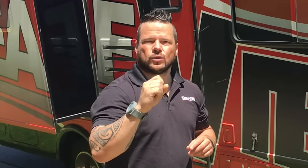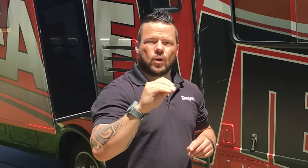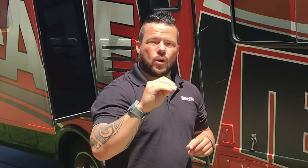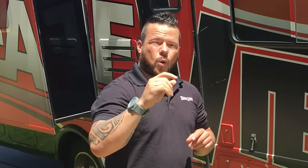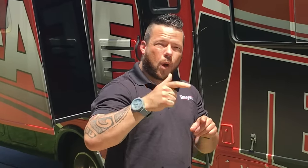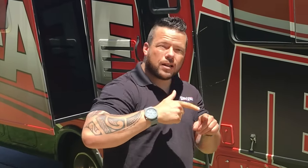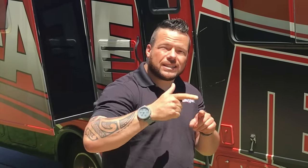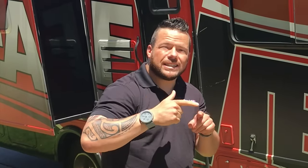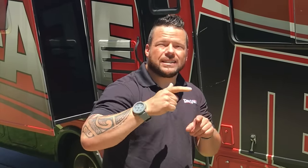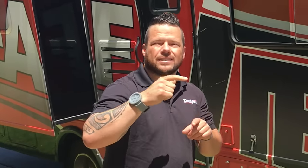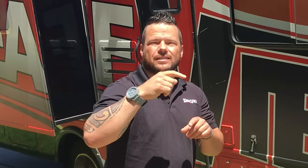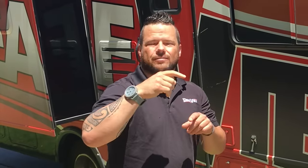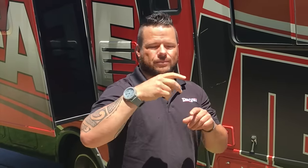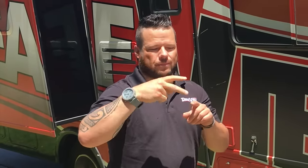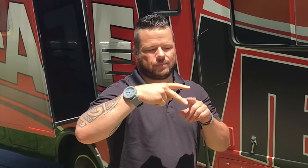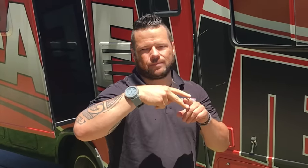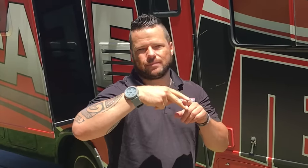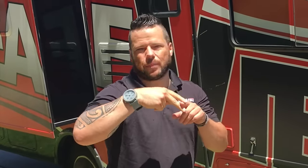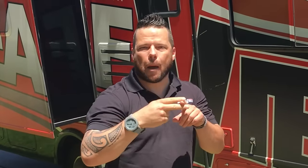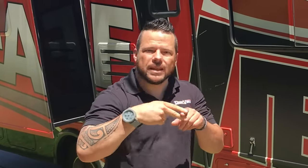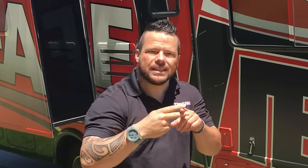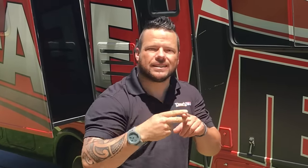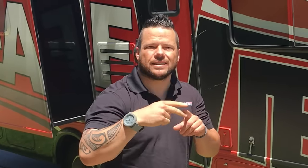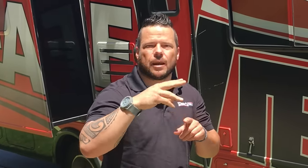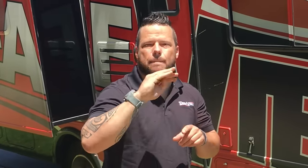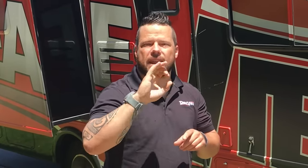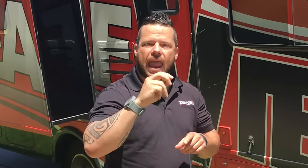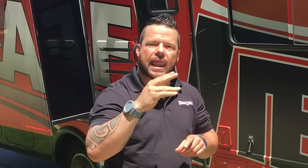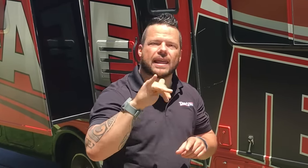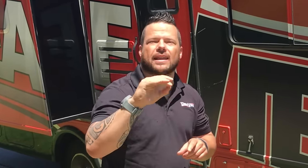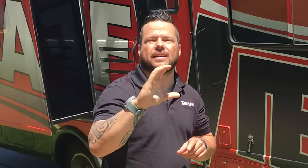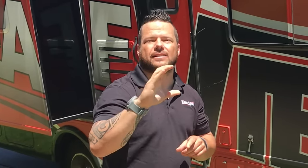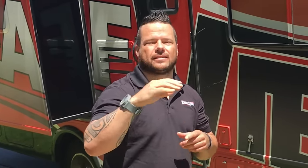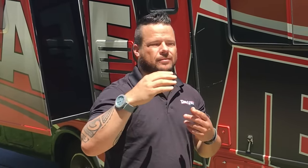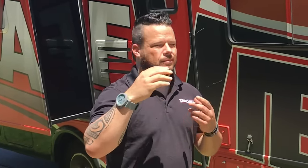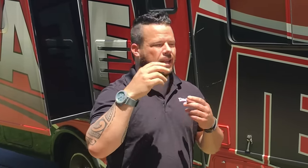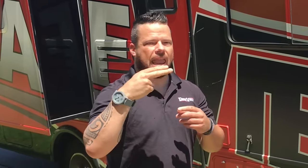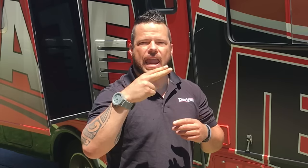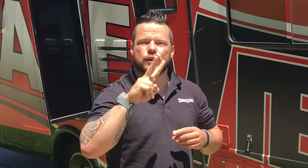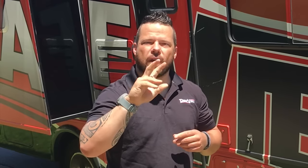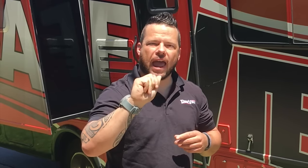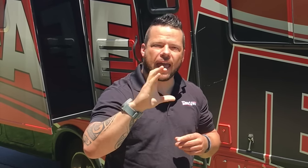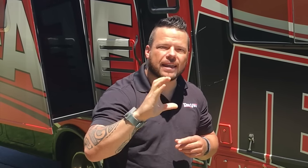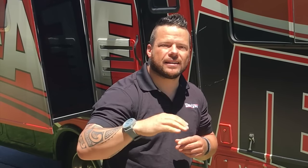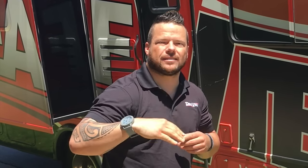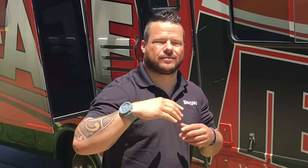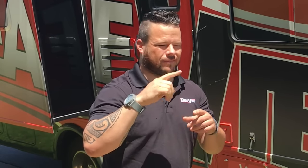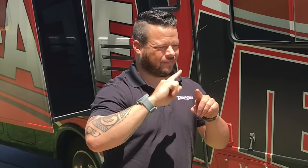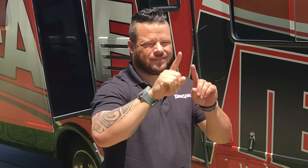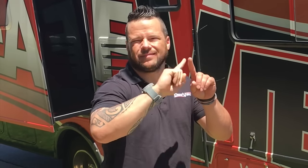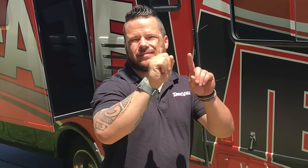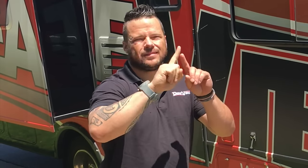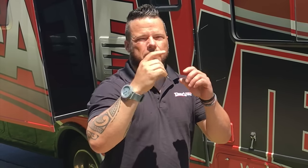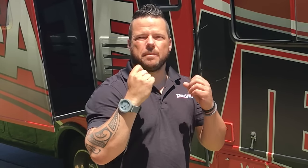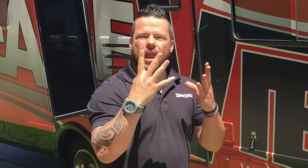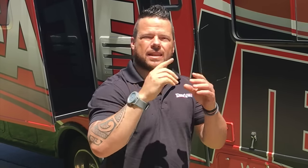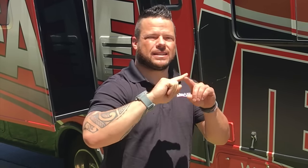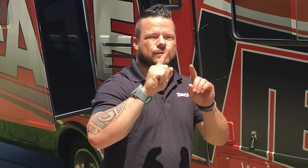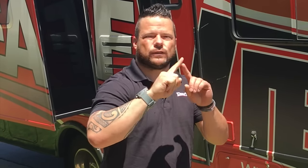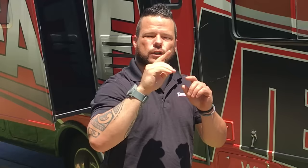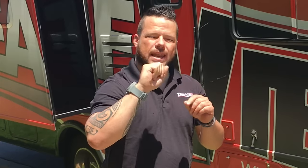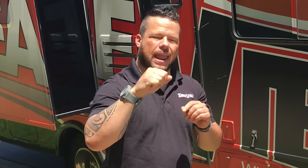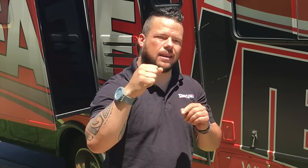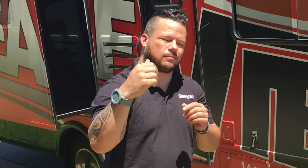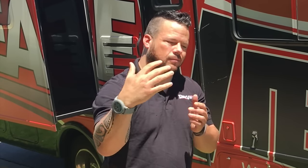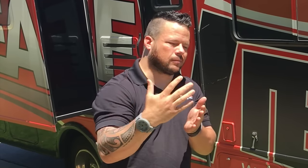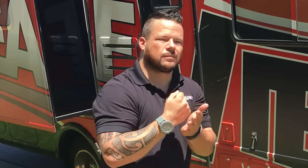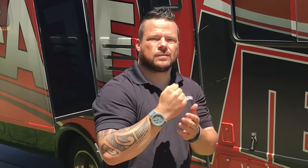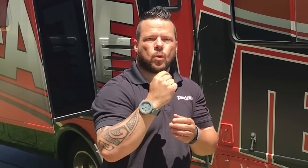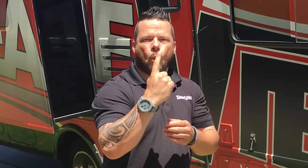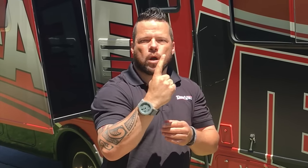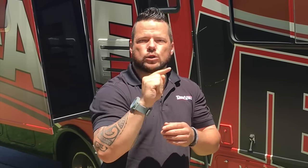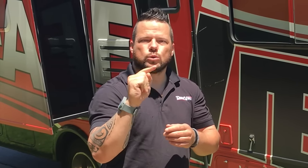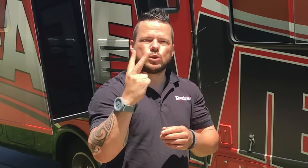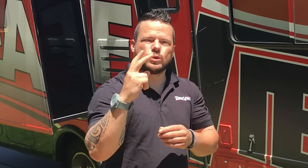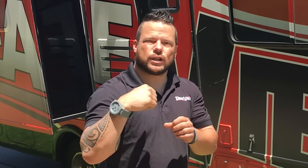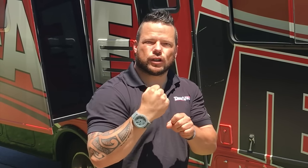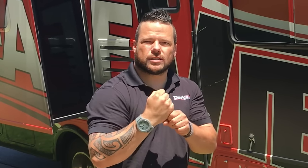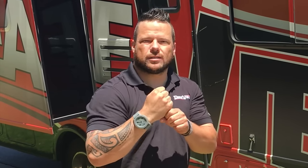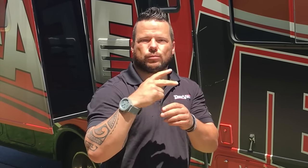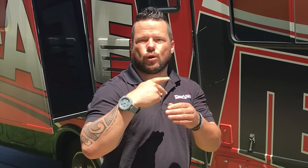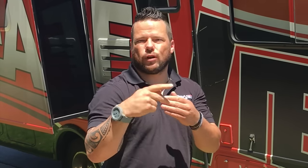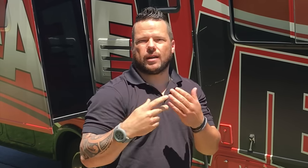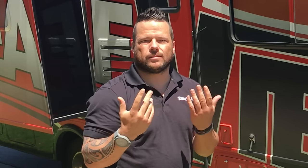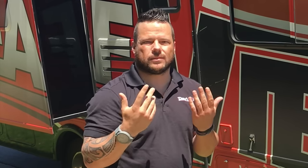So welding, plumbing, mechanic, HVAC, a variety of other jobs, you can take a 1-2 year program.